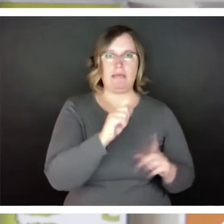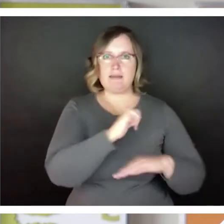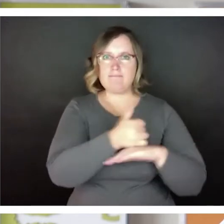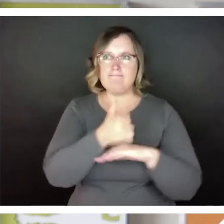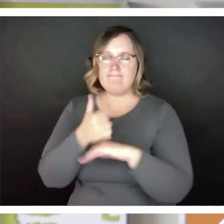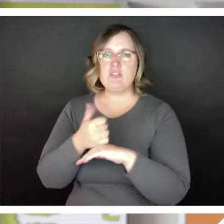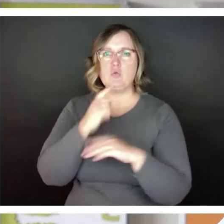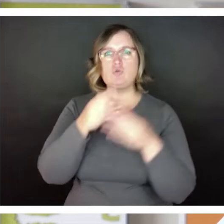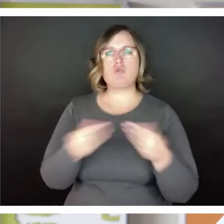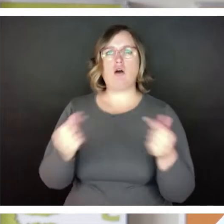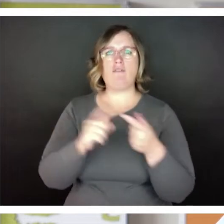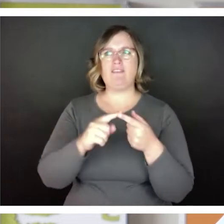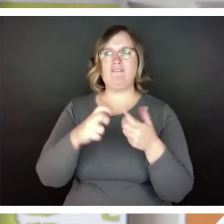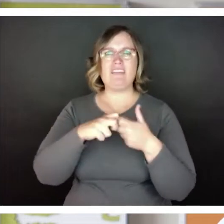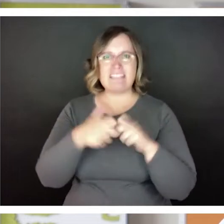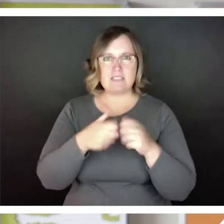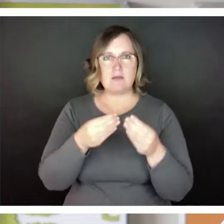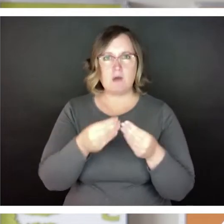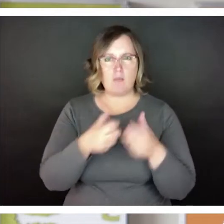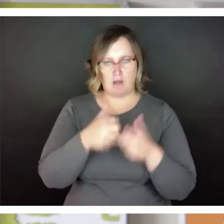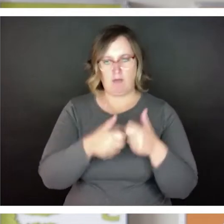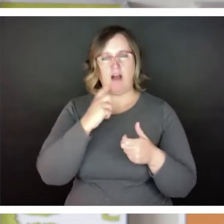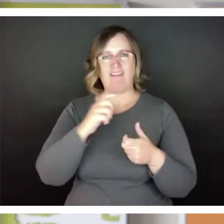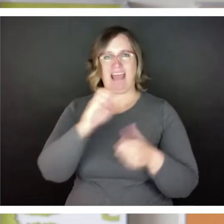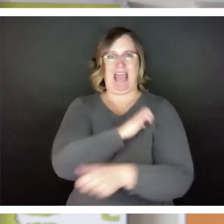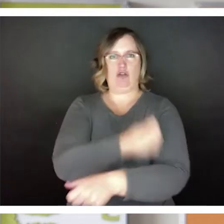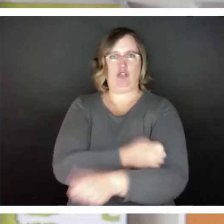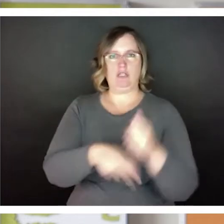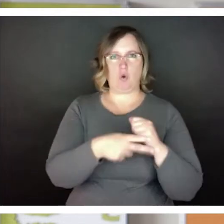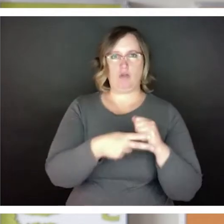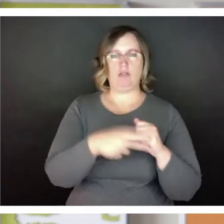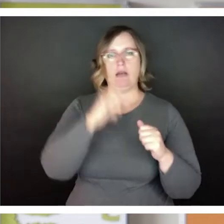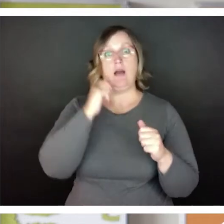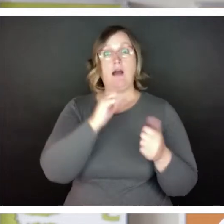of energy storage, ending the fossil fuel economy and slowing global warming.